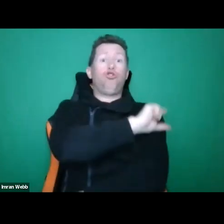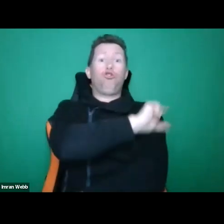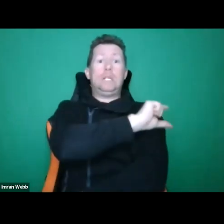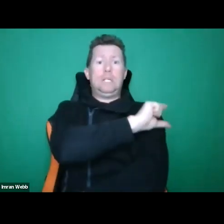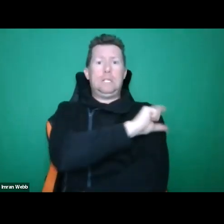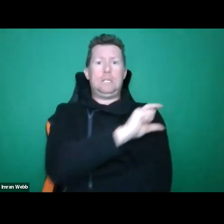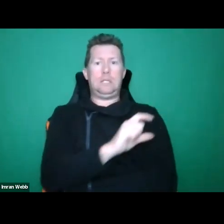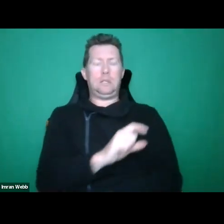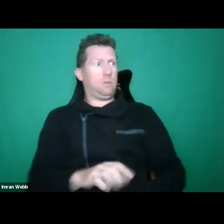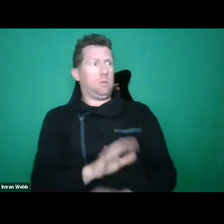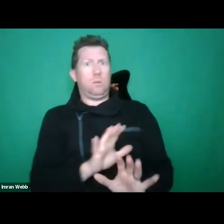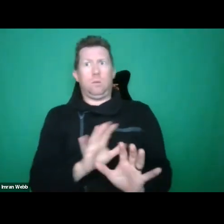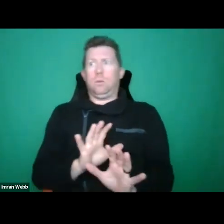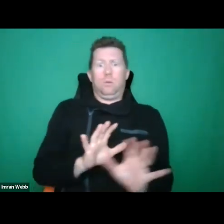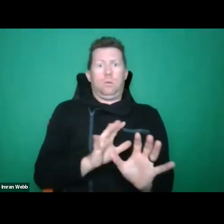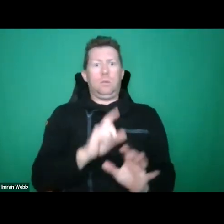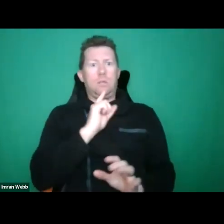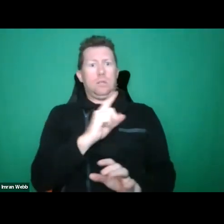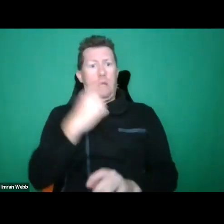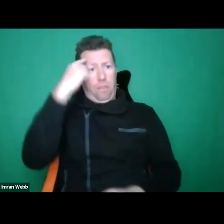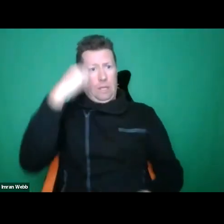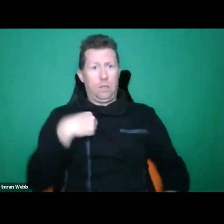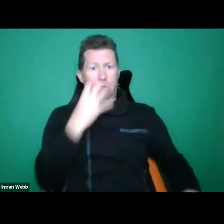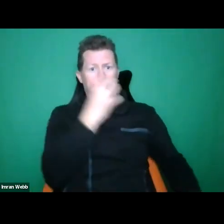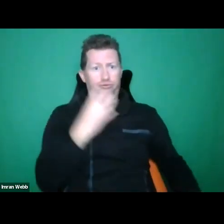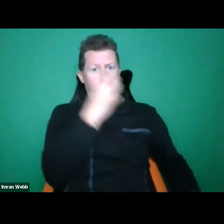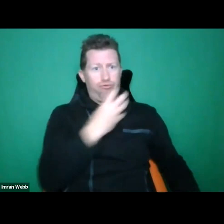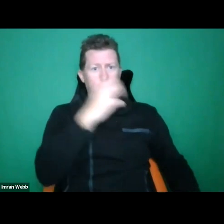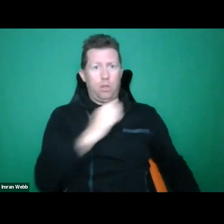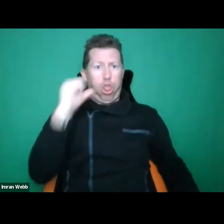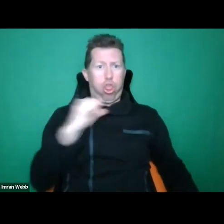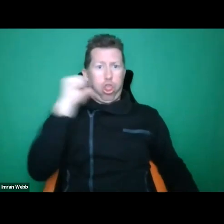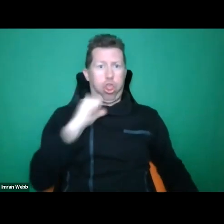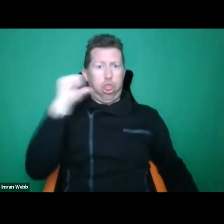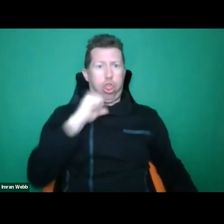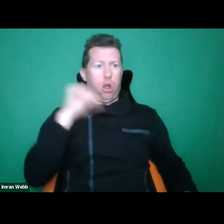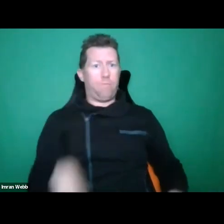and he says, they think he's drinking They think he's intoxicated.